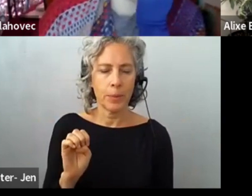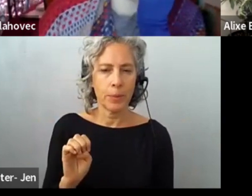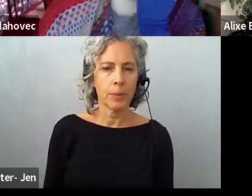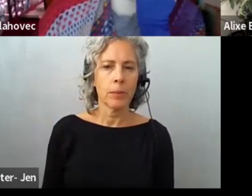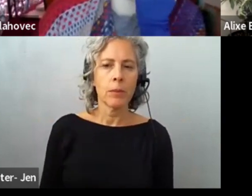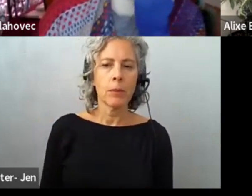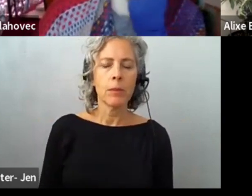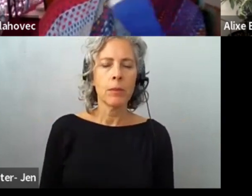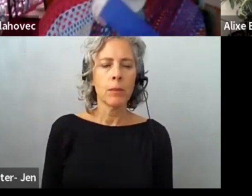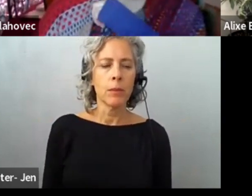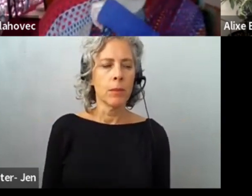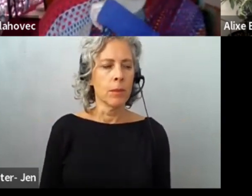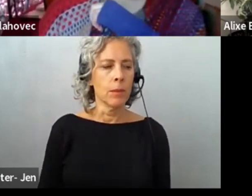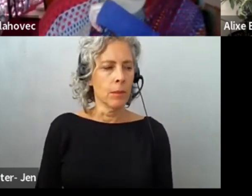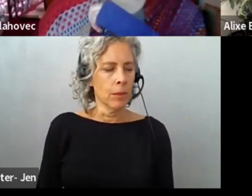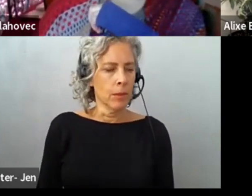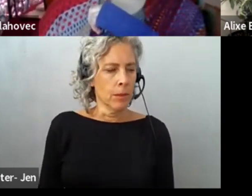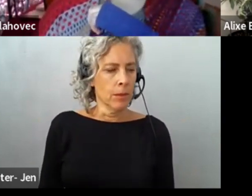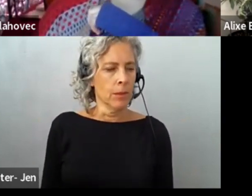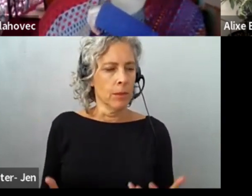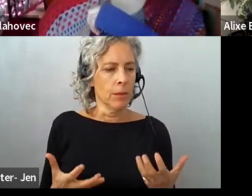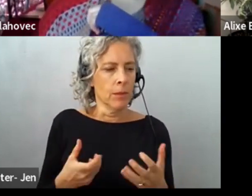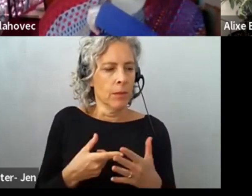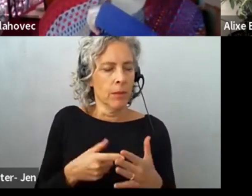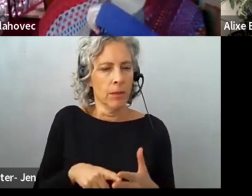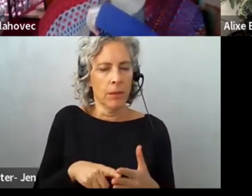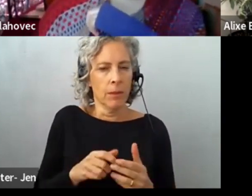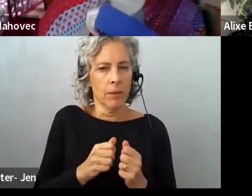like to start with the first